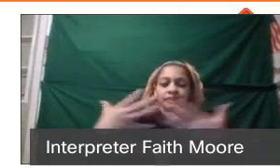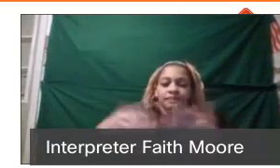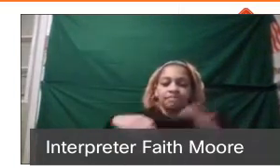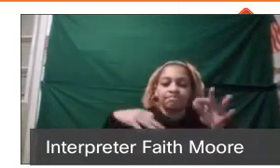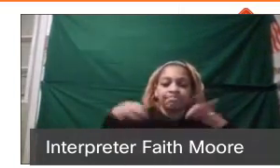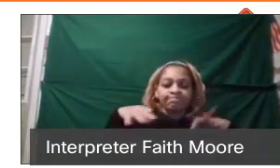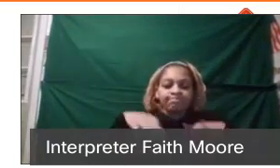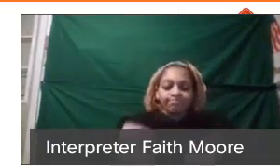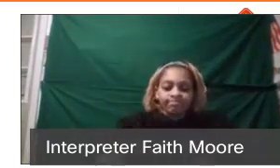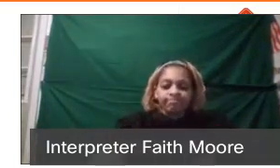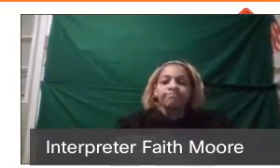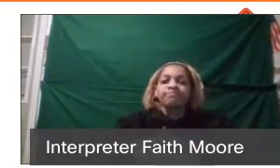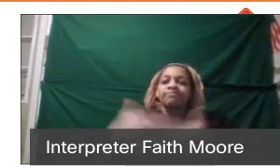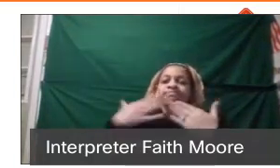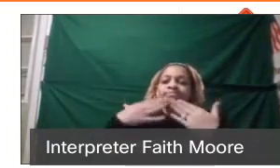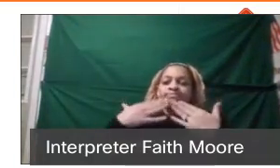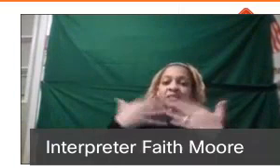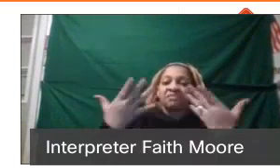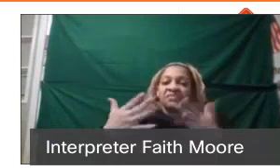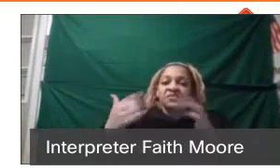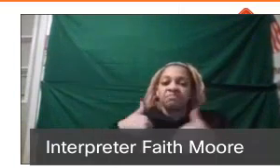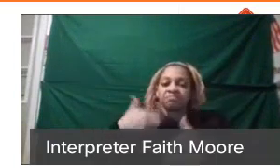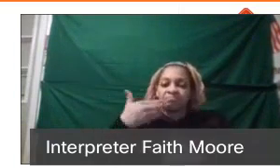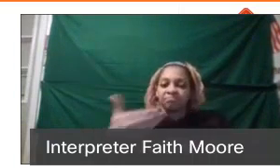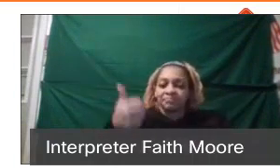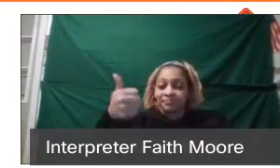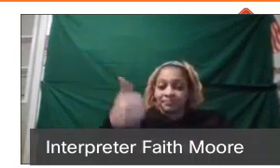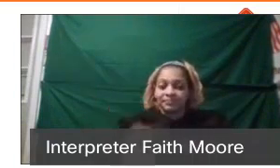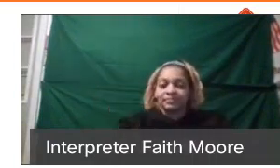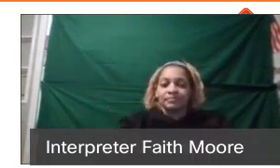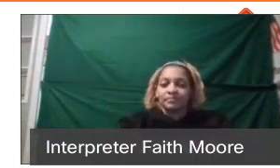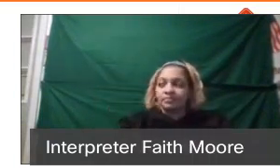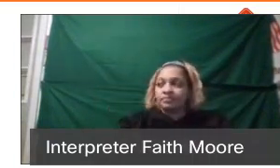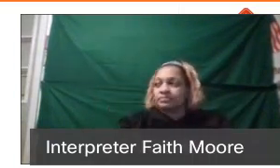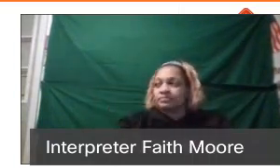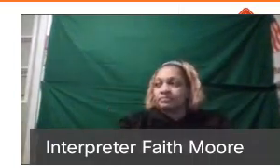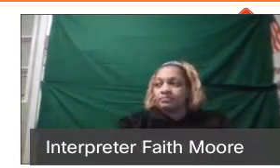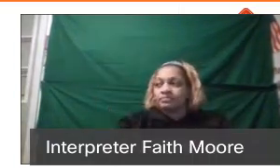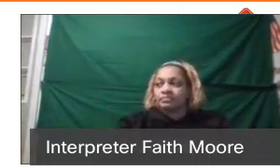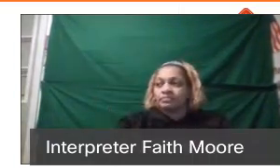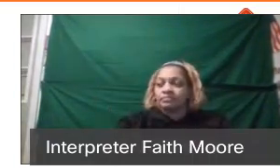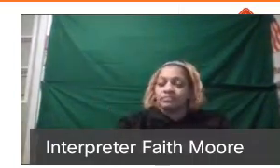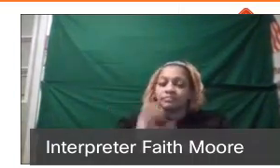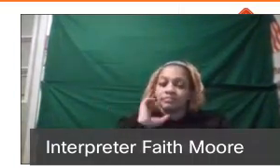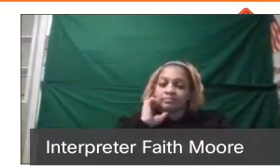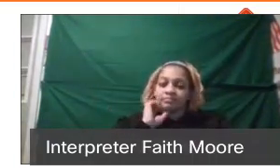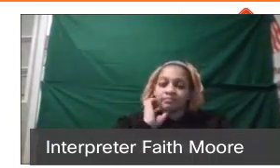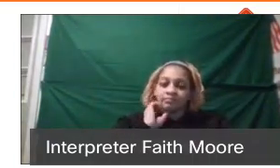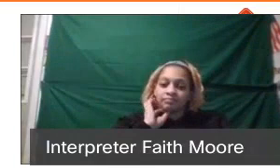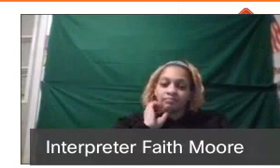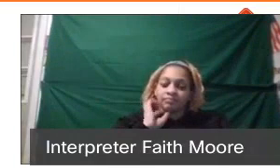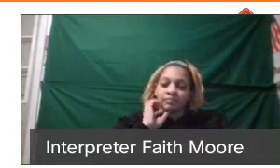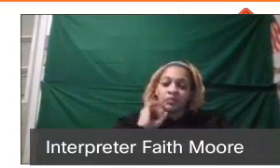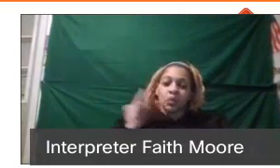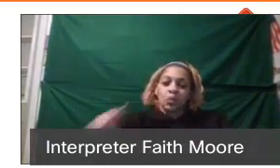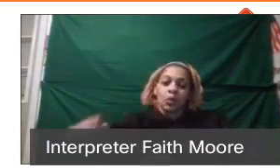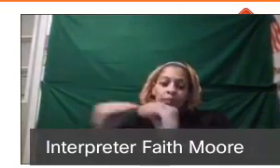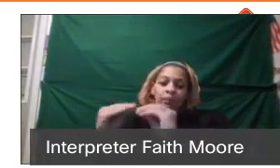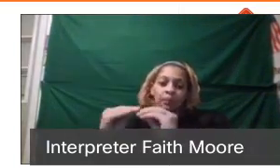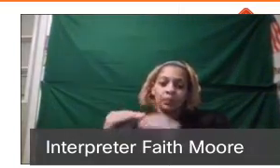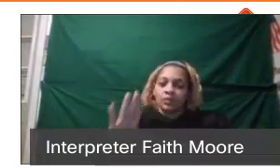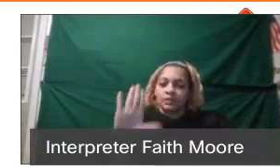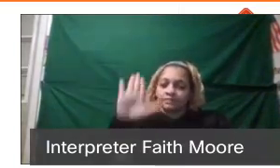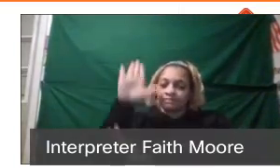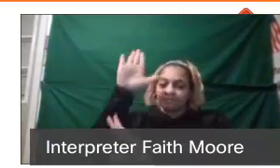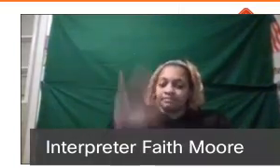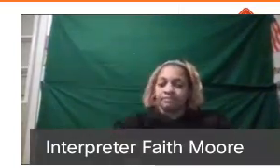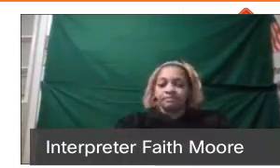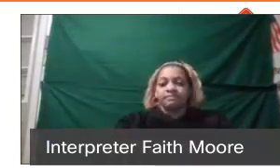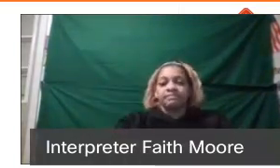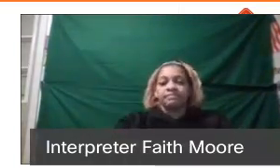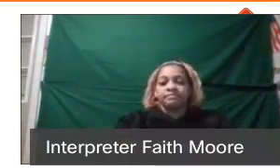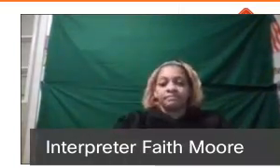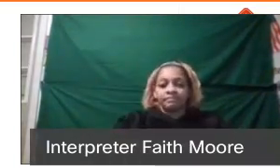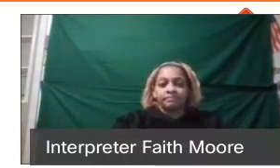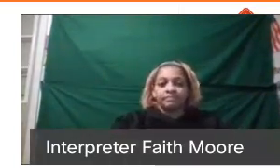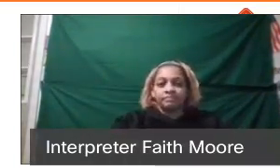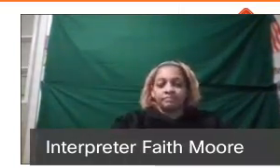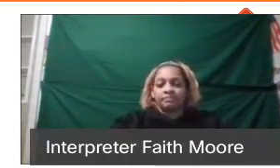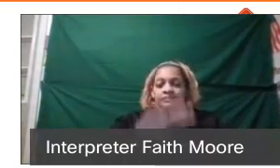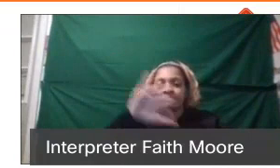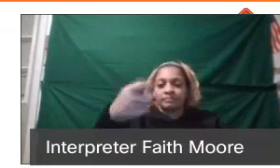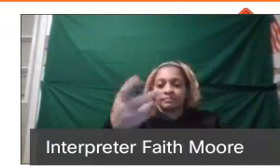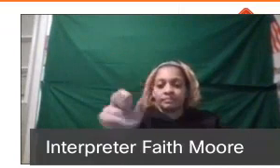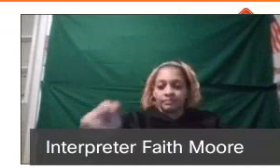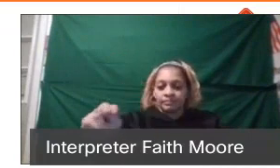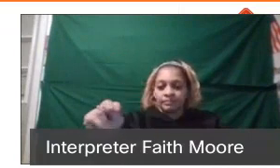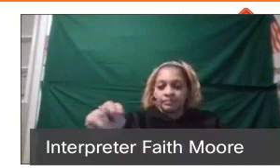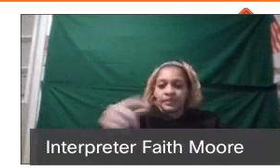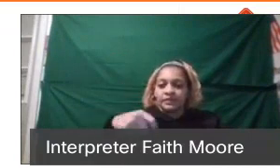I think that does it for me. Thanks. Okay. We have 1 more user. Who has their hand raised for a question? That is Jason. Jason, I'm meeting you.